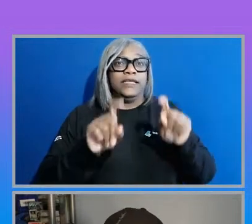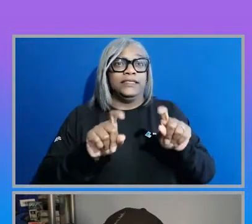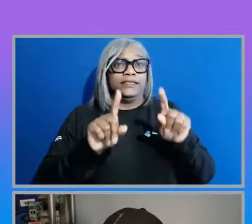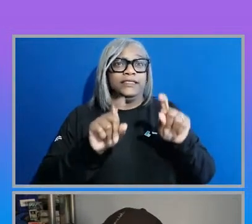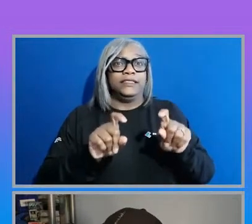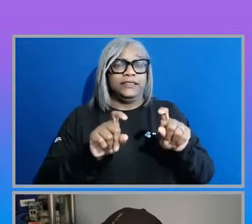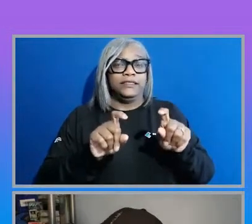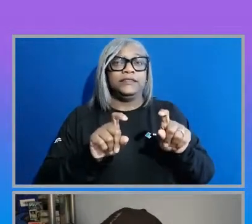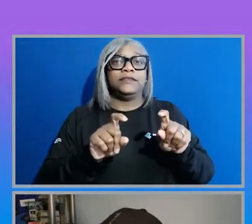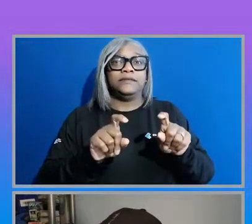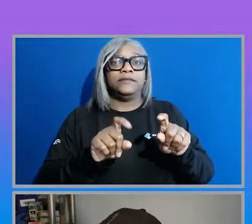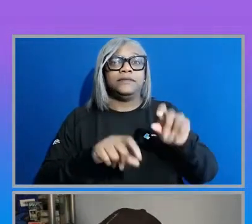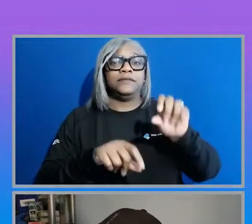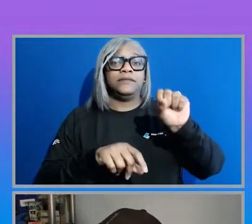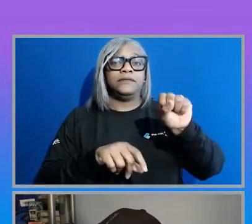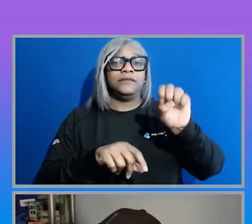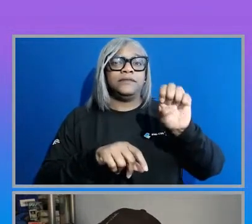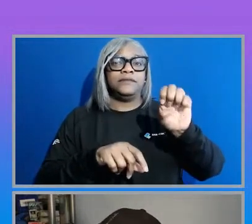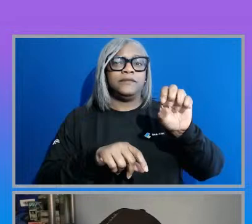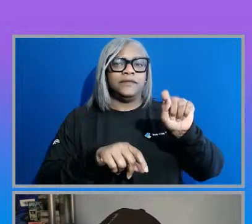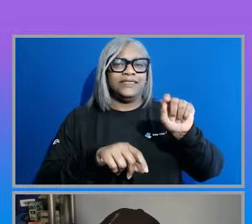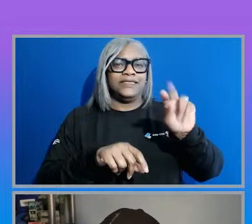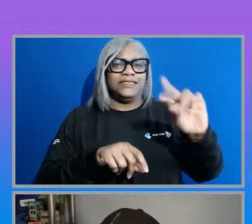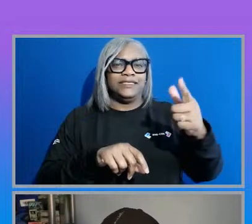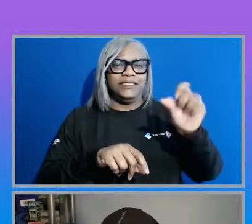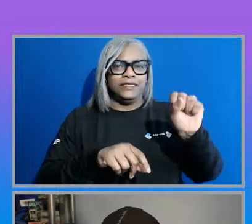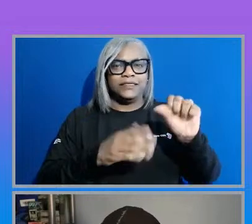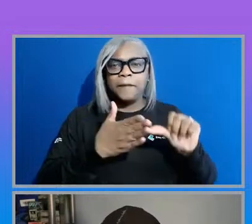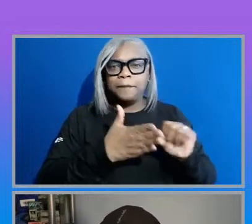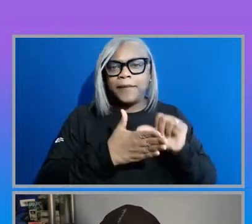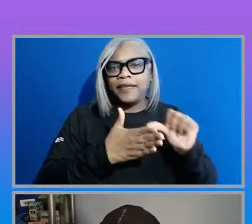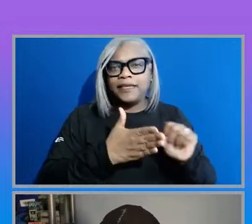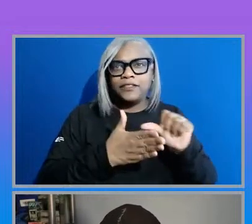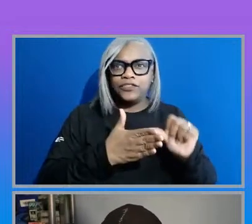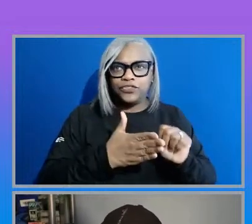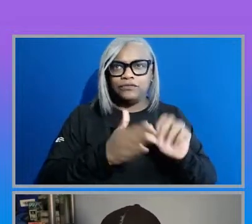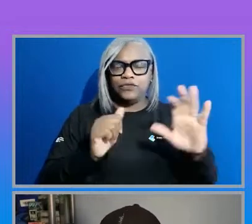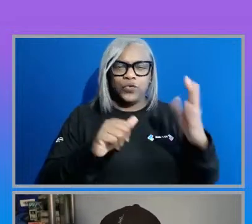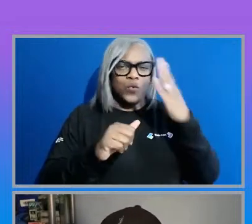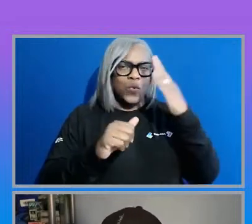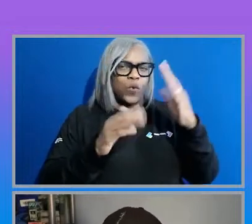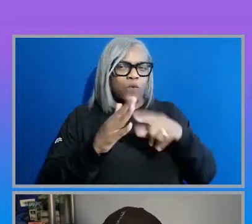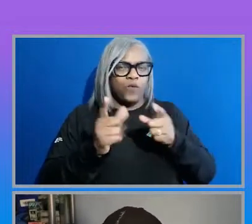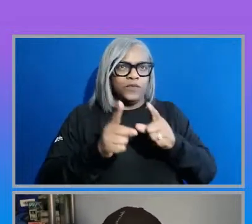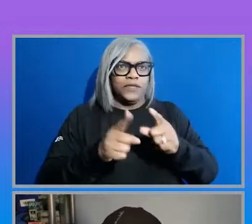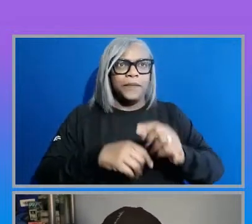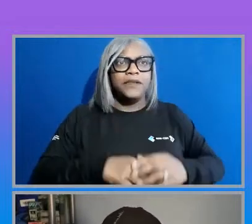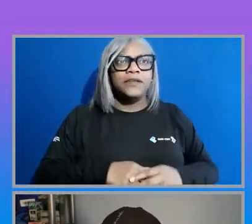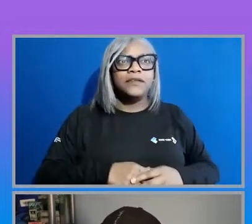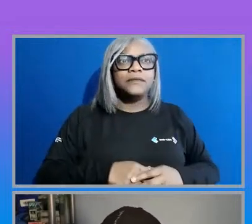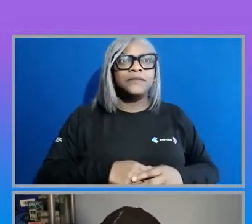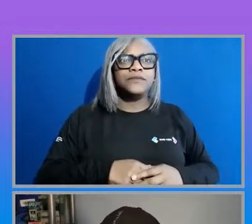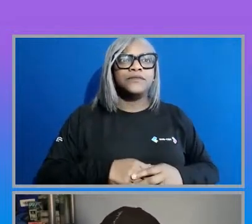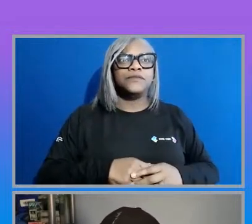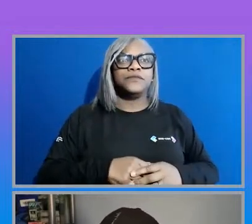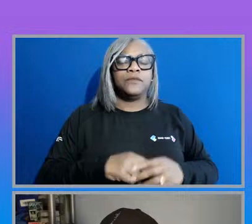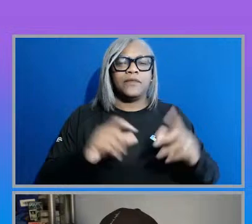page. So let's see what the settings page looks like. And so we can get an idea of what this test might be doing this